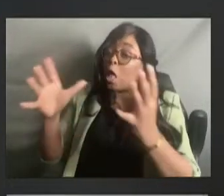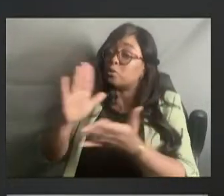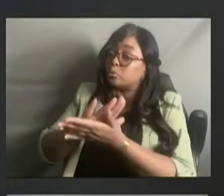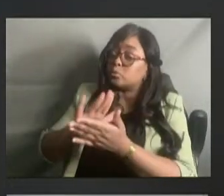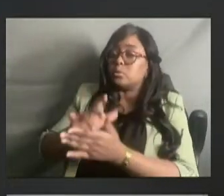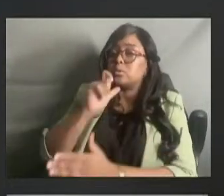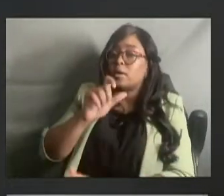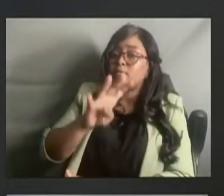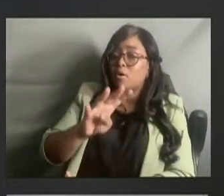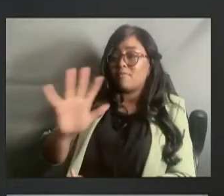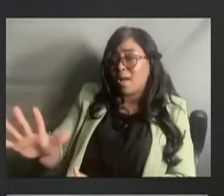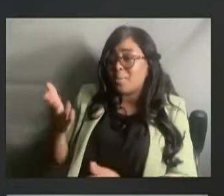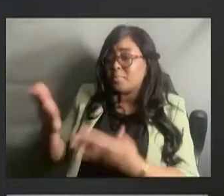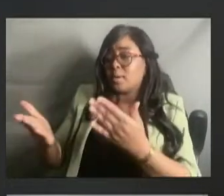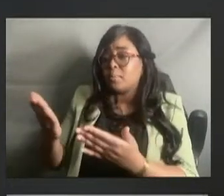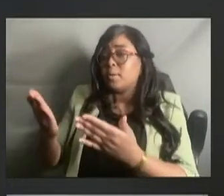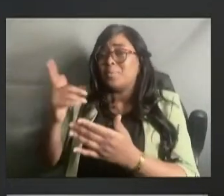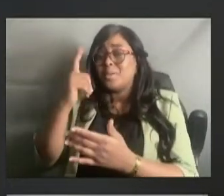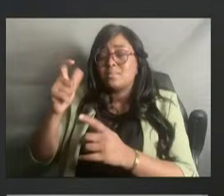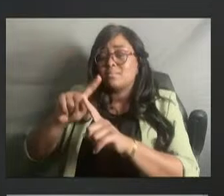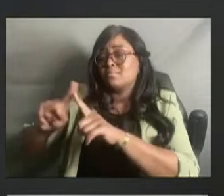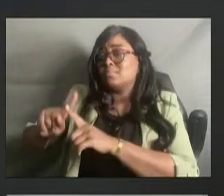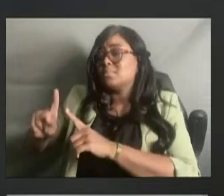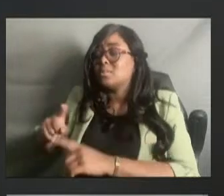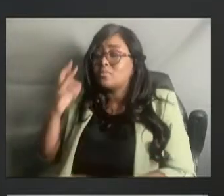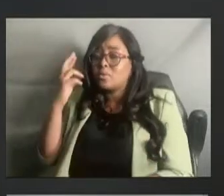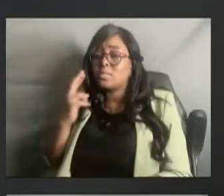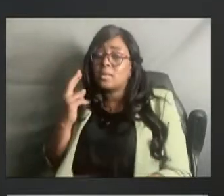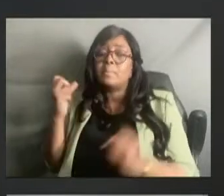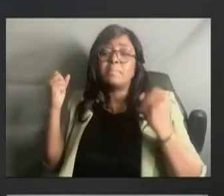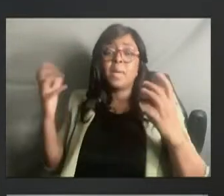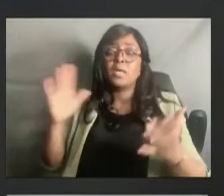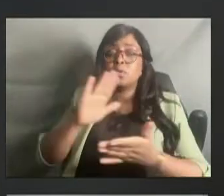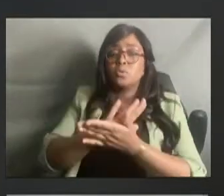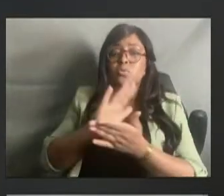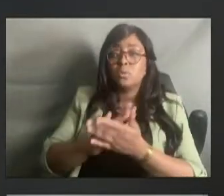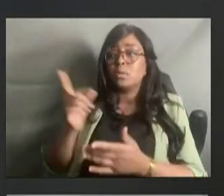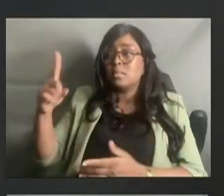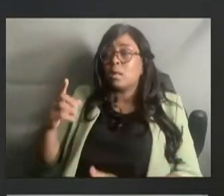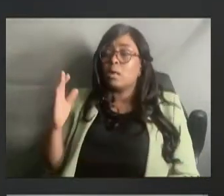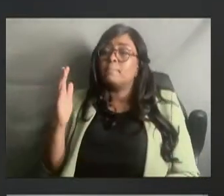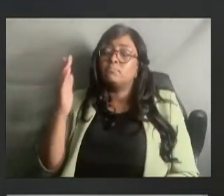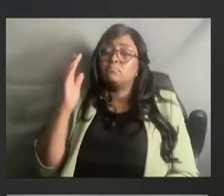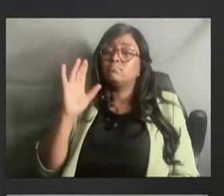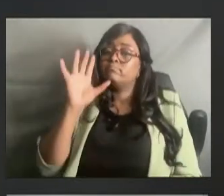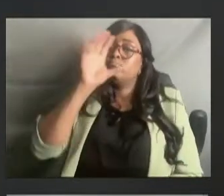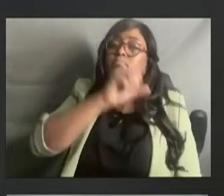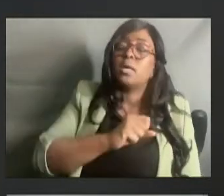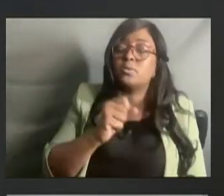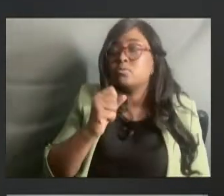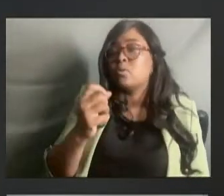we have a lot of schools that are not four and five star, and they may be not four and five